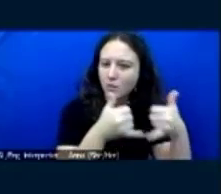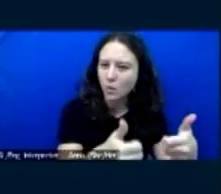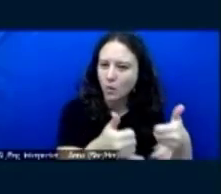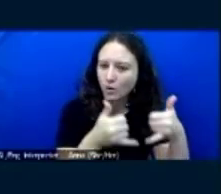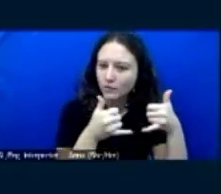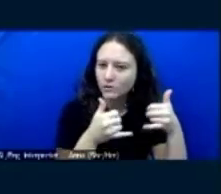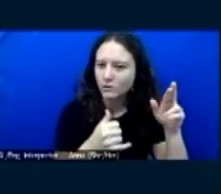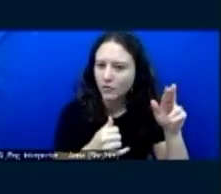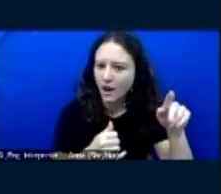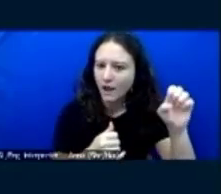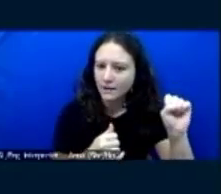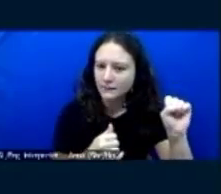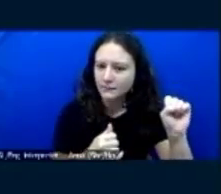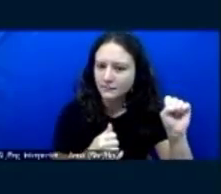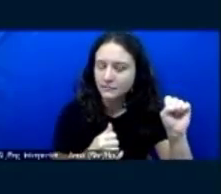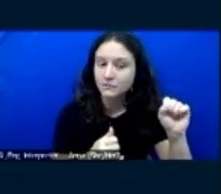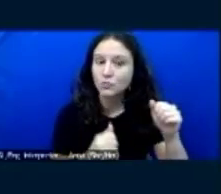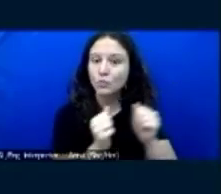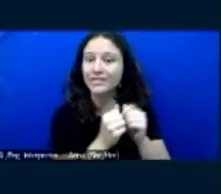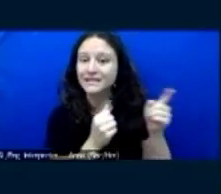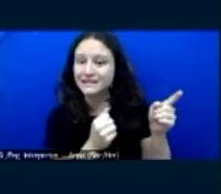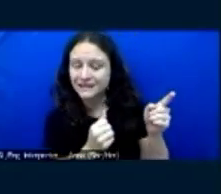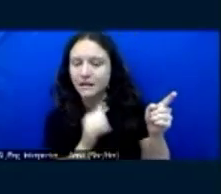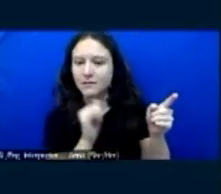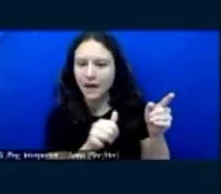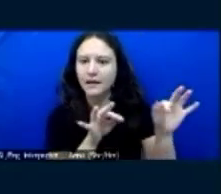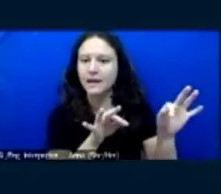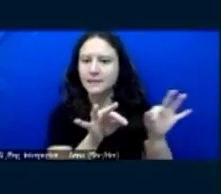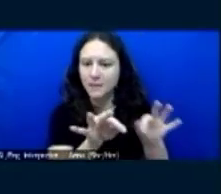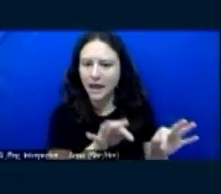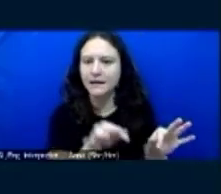that explains this topic choice effect.